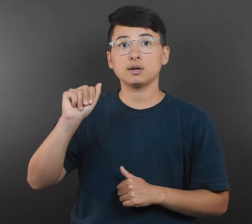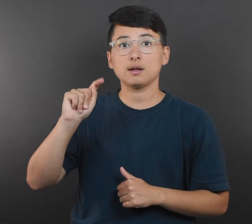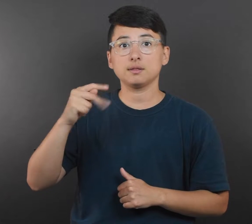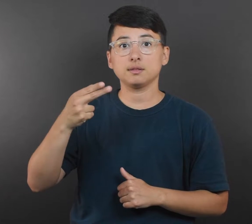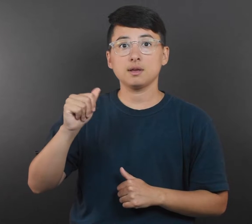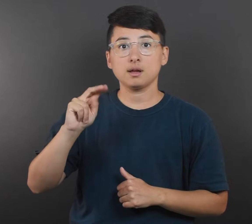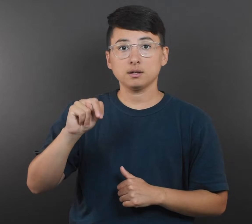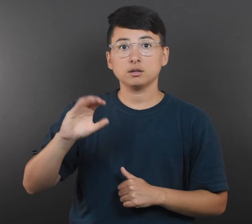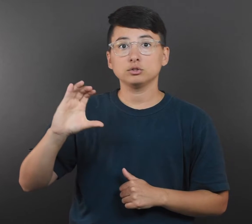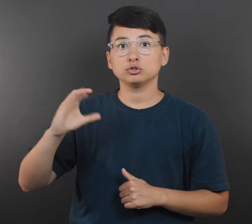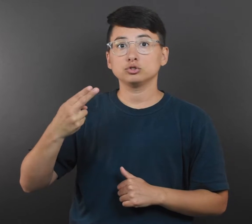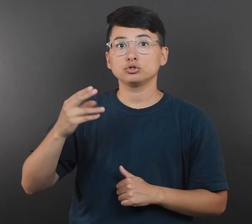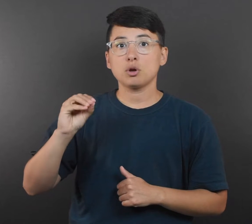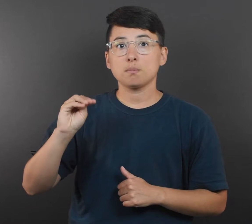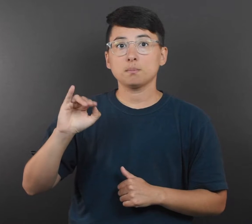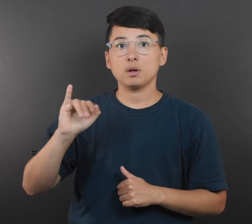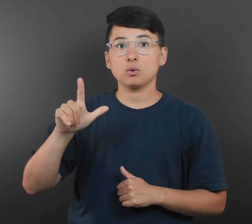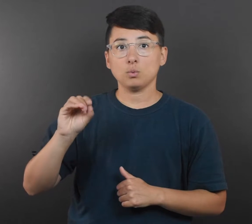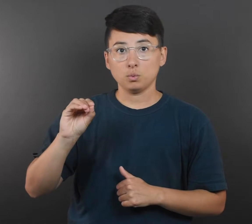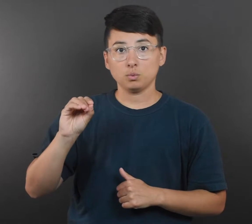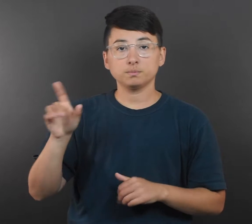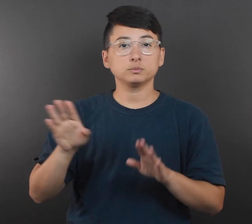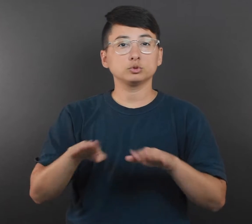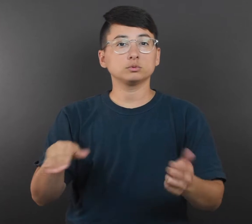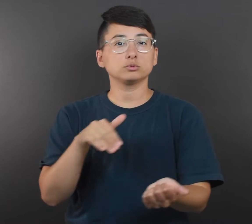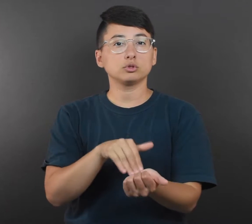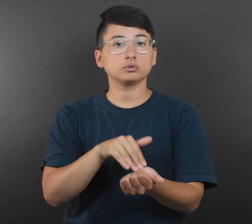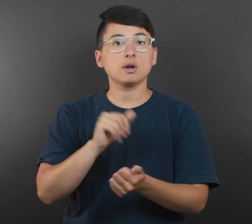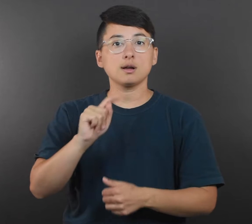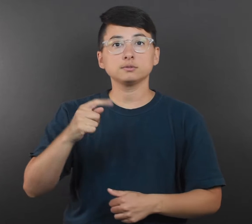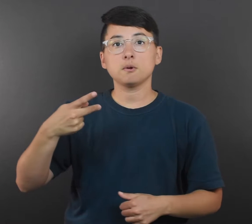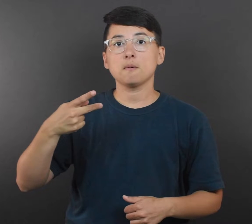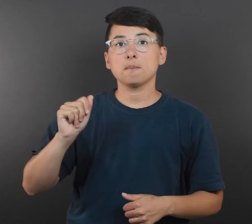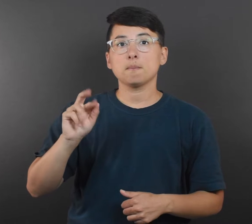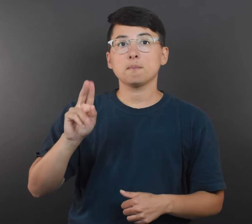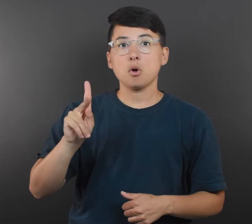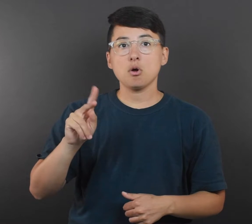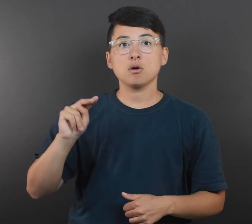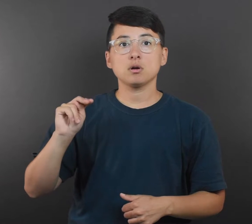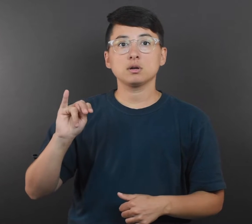“Parents now have the choice to vaccinate our youngest children against COVID-19